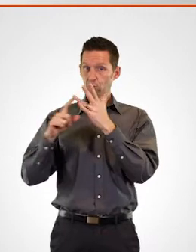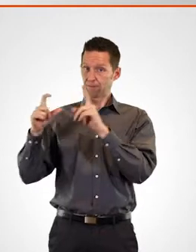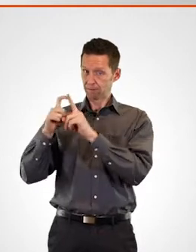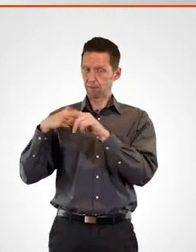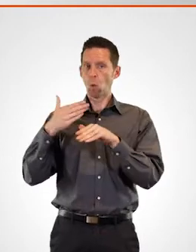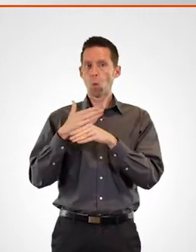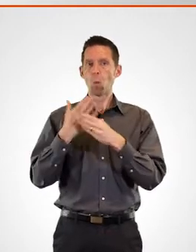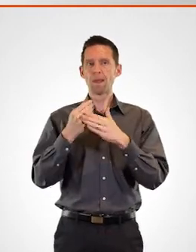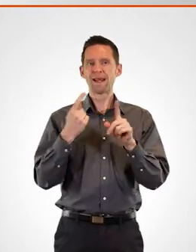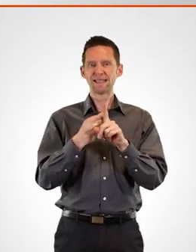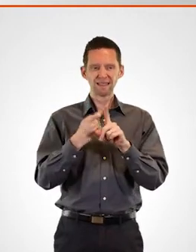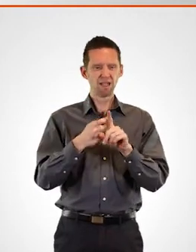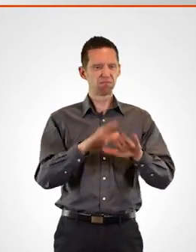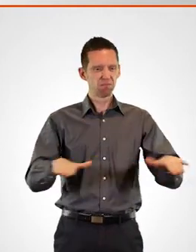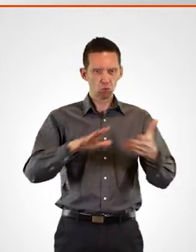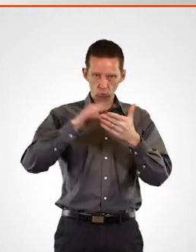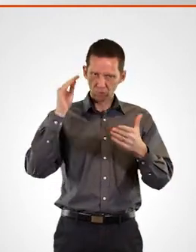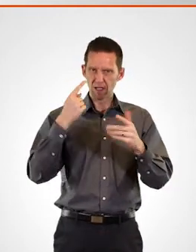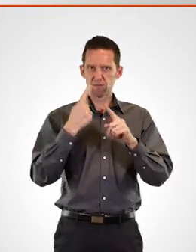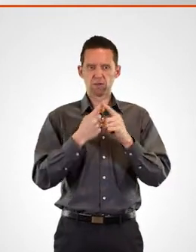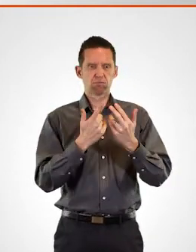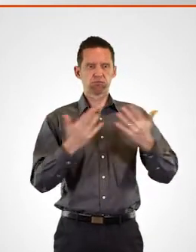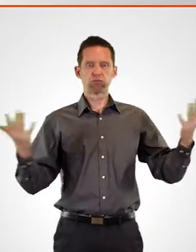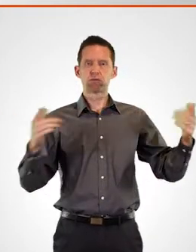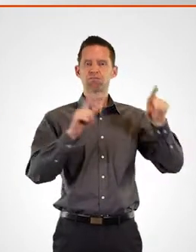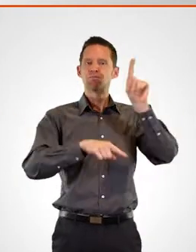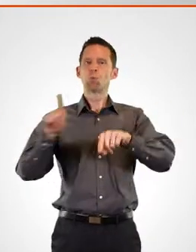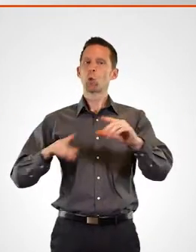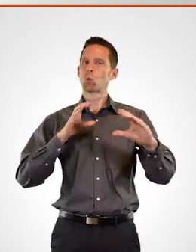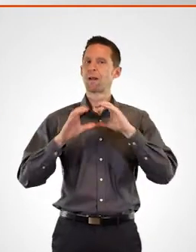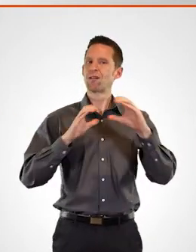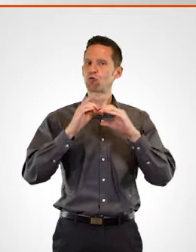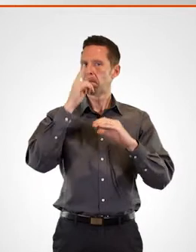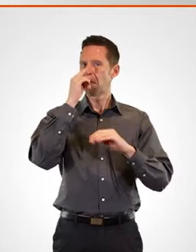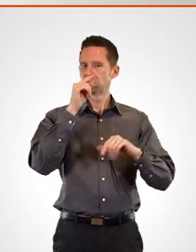I worked with kindergarten students in a multitude of communication abilities